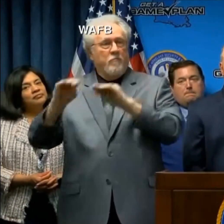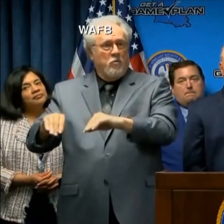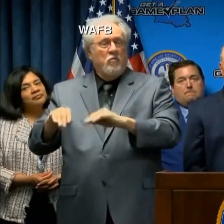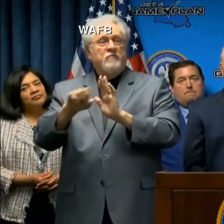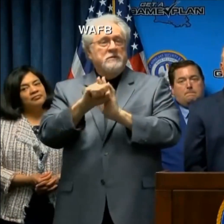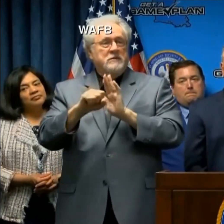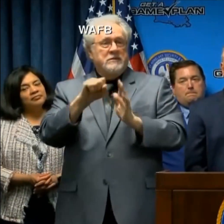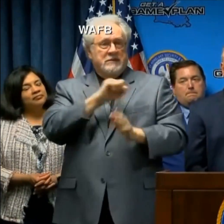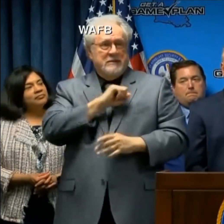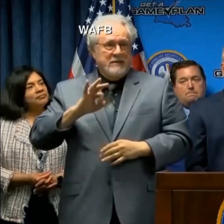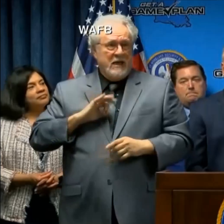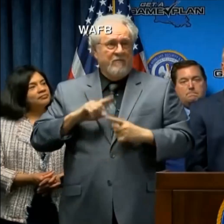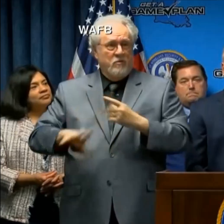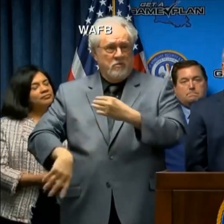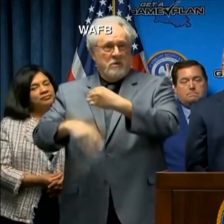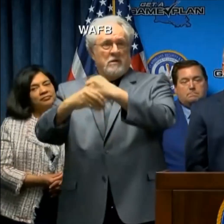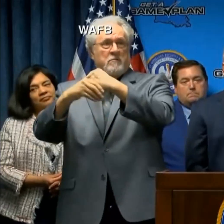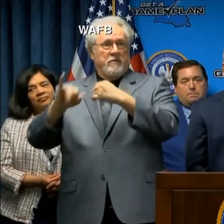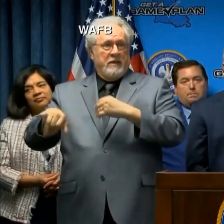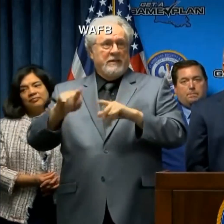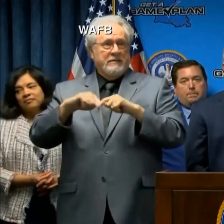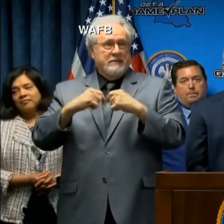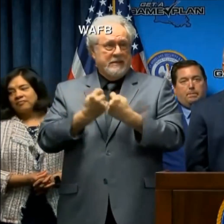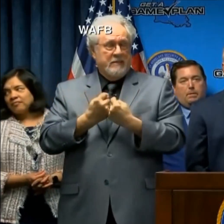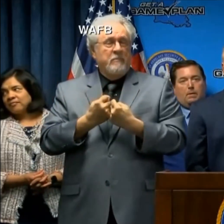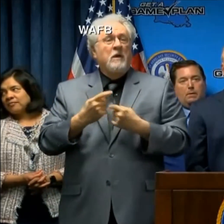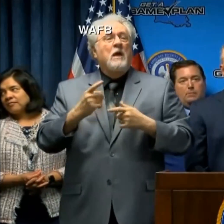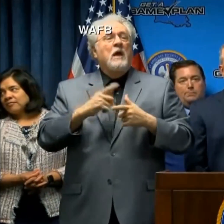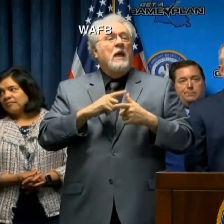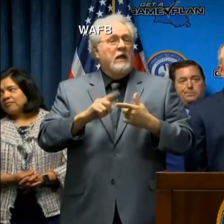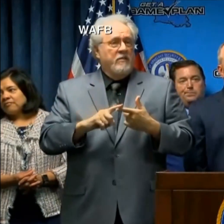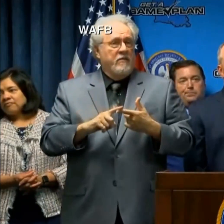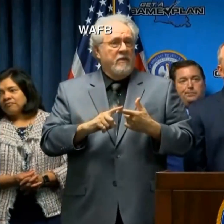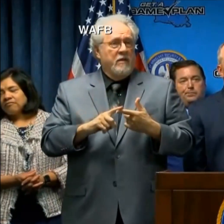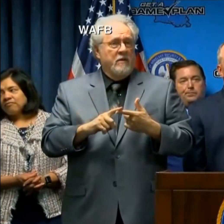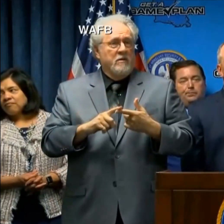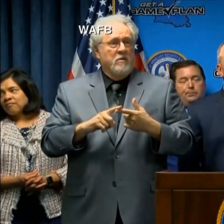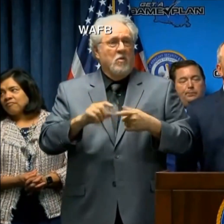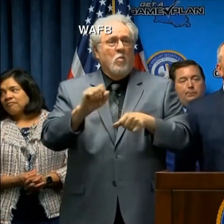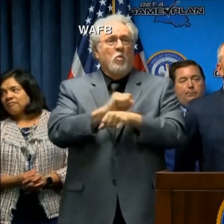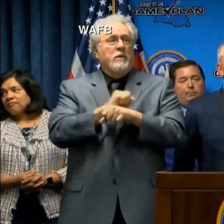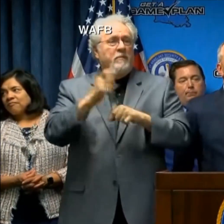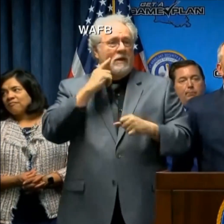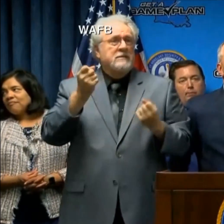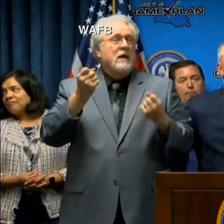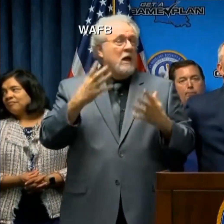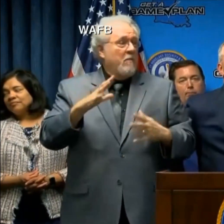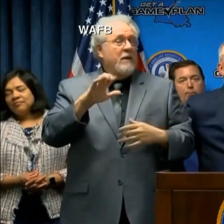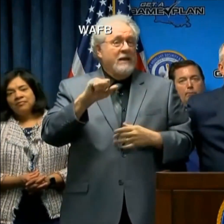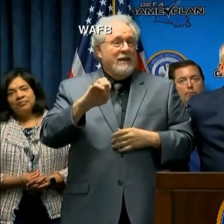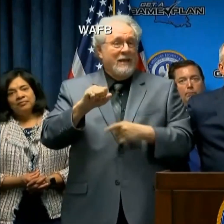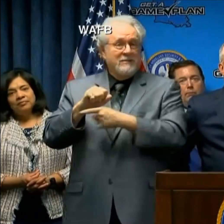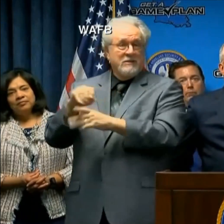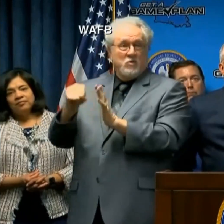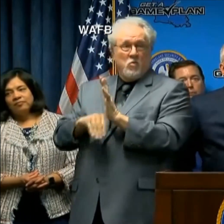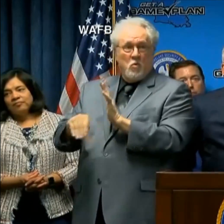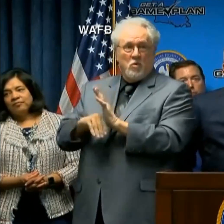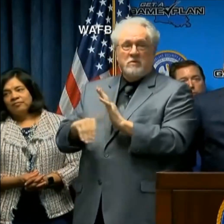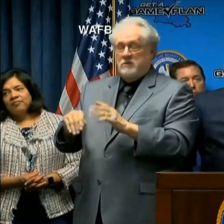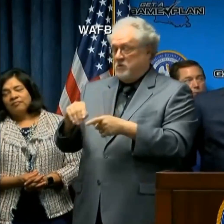Health to augment that team we've also been working especially because of the number of cases in the New Orleans area with the New Orleans Health Department